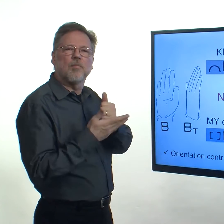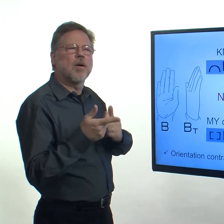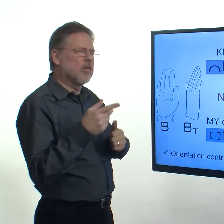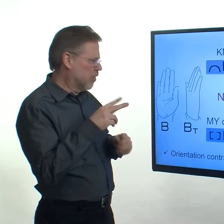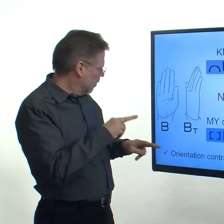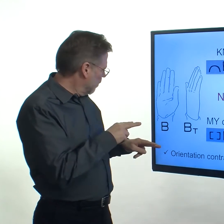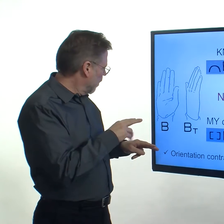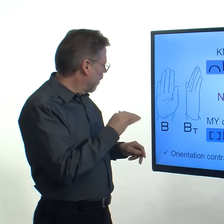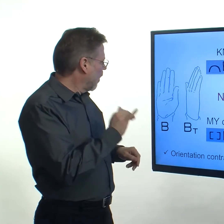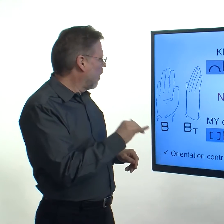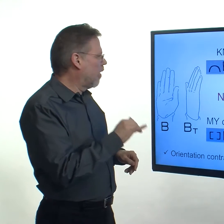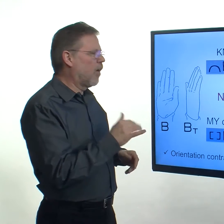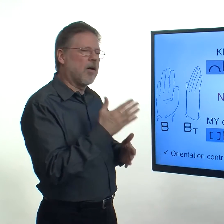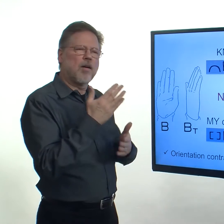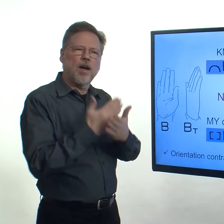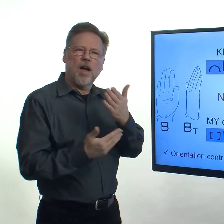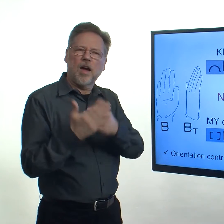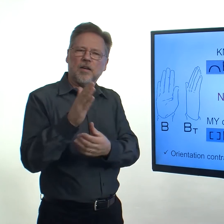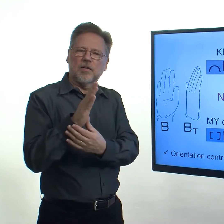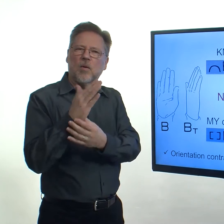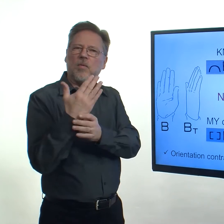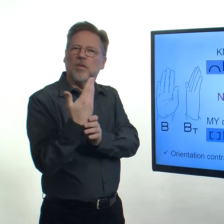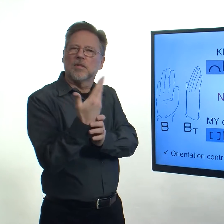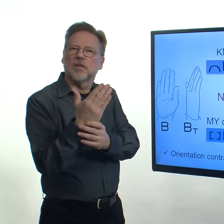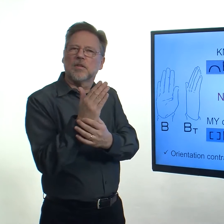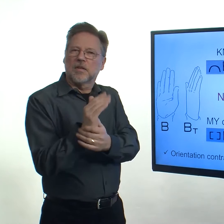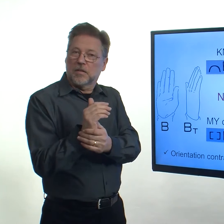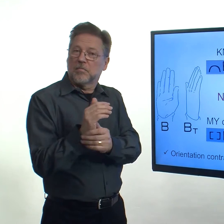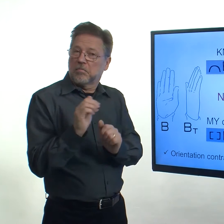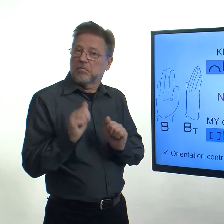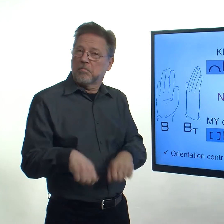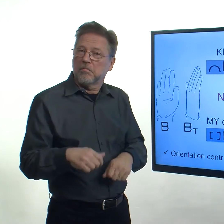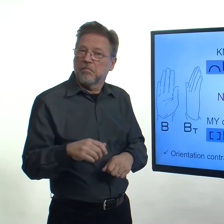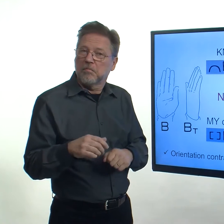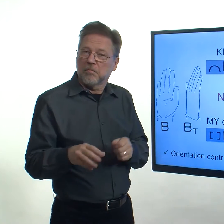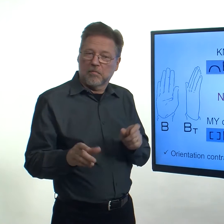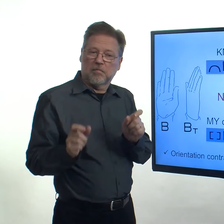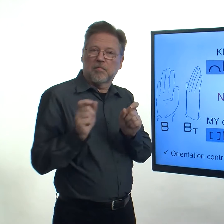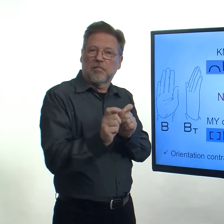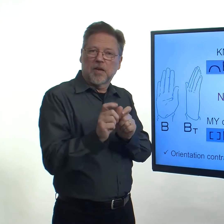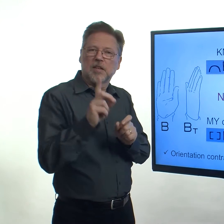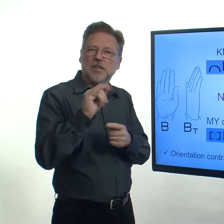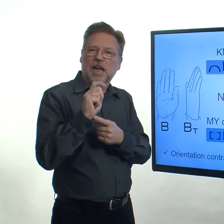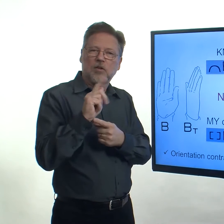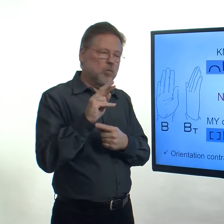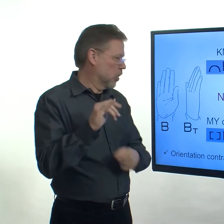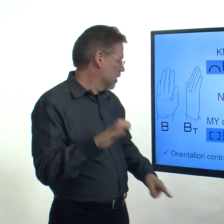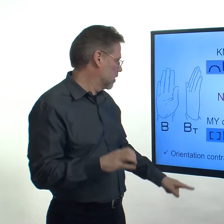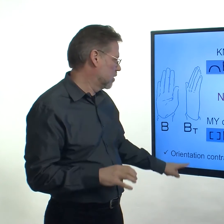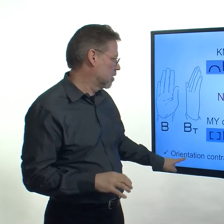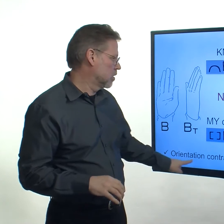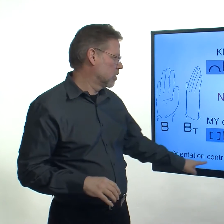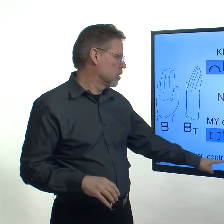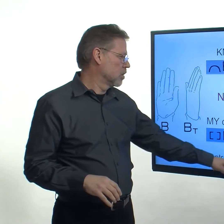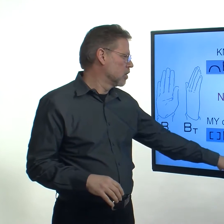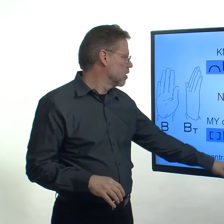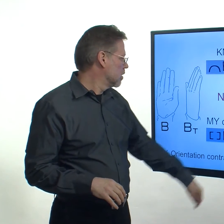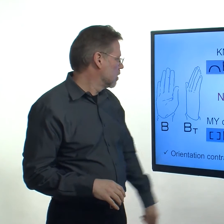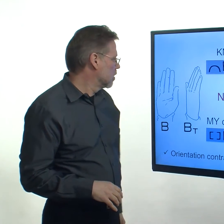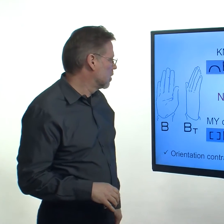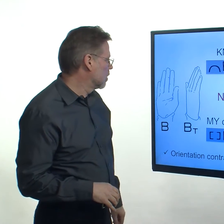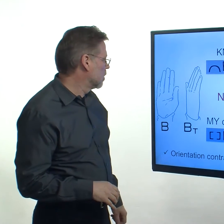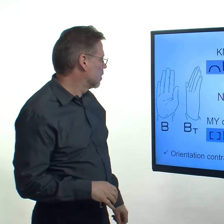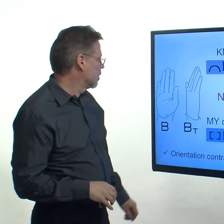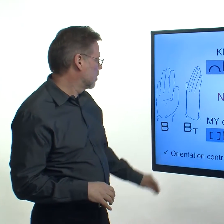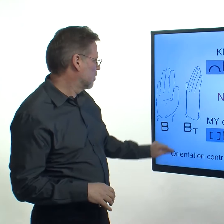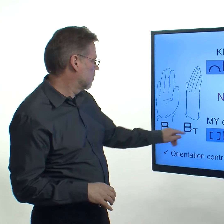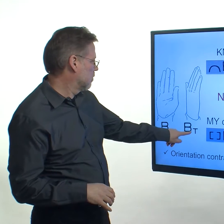helps mark hand orientation. It’s called a “diacritic” and indicates orientation